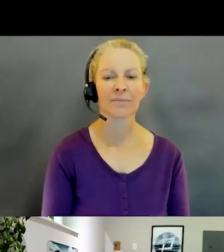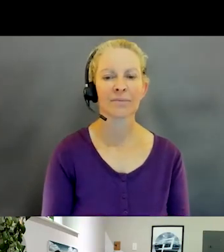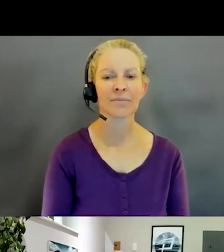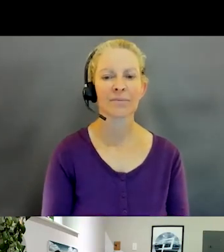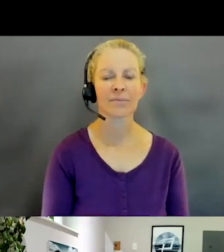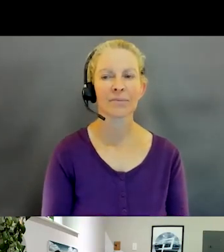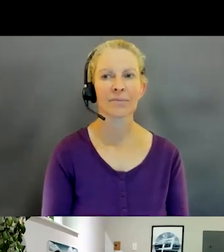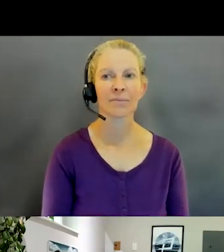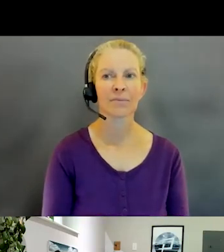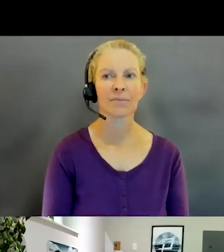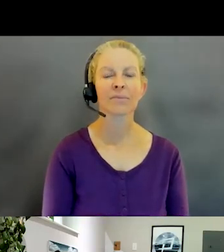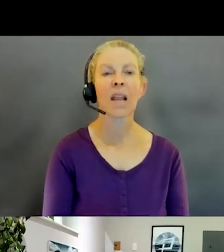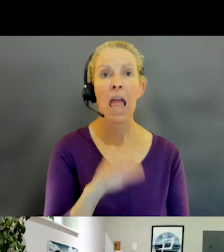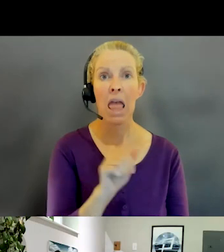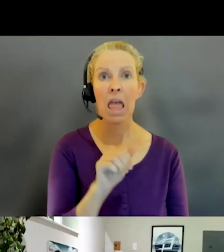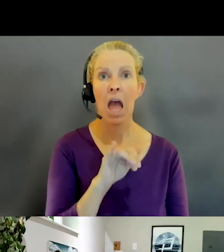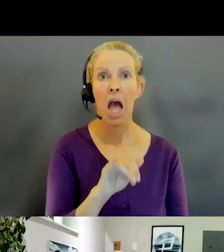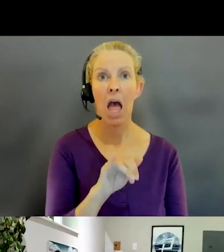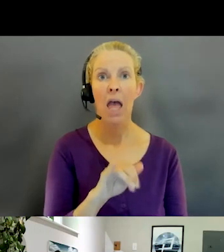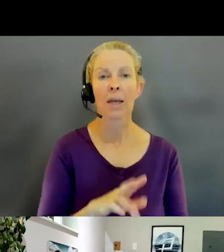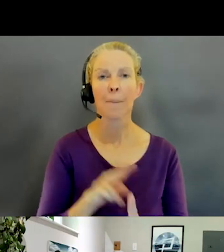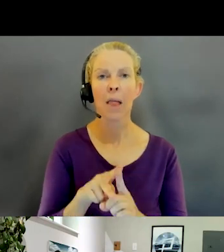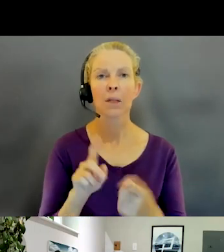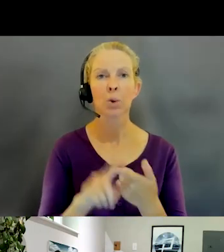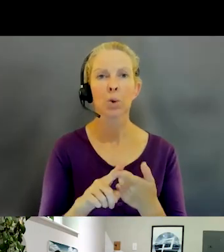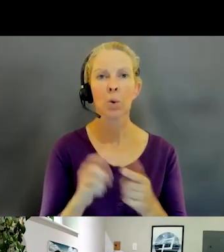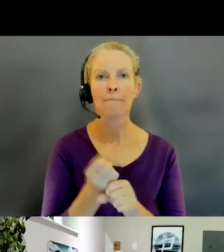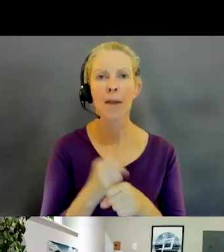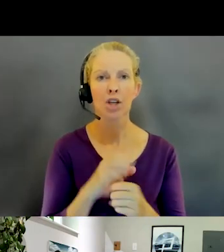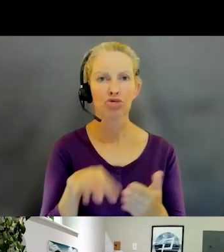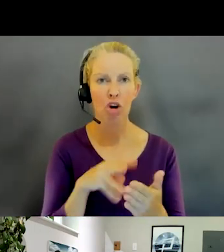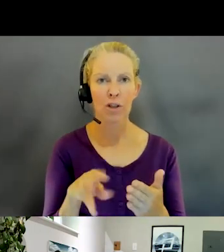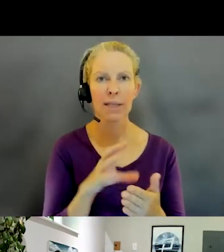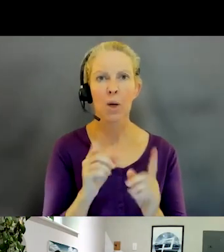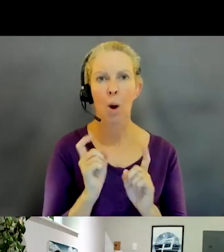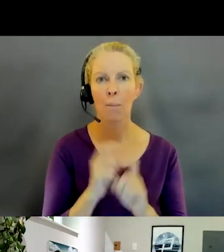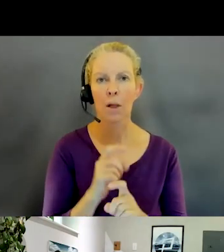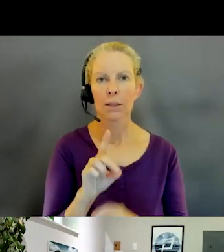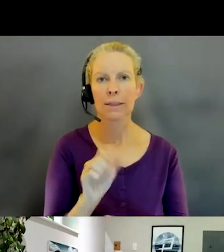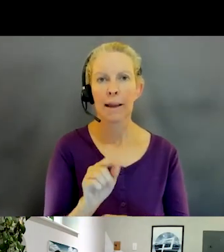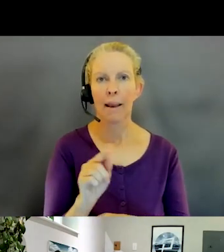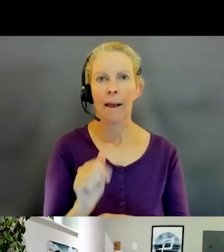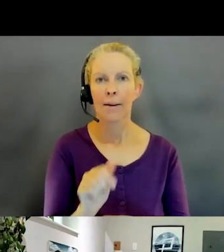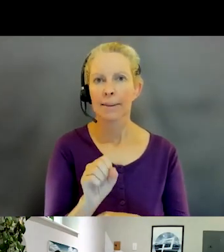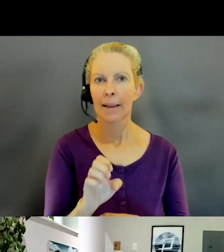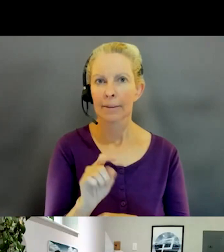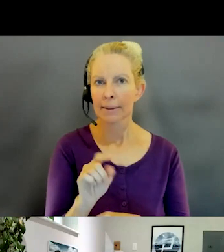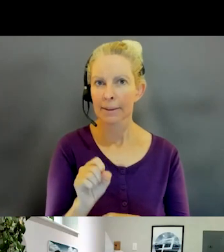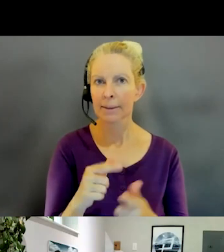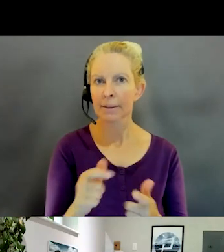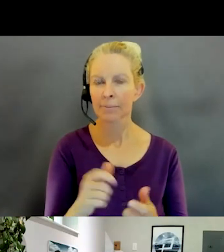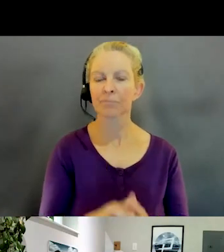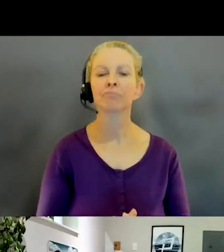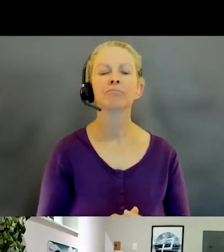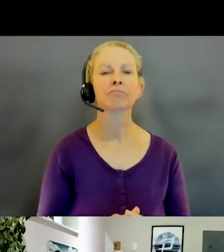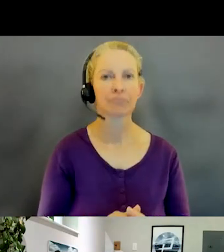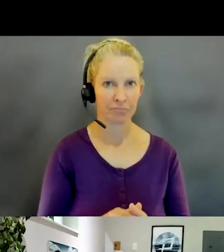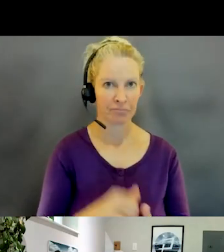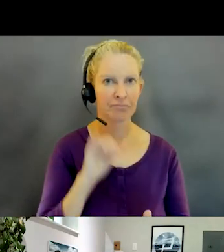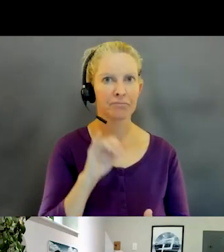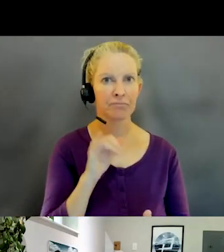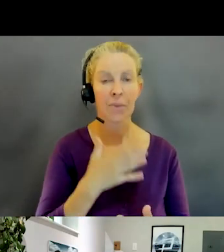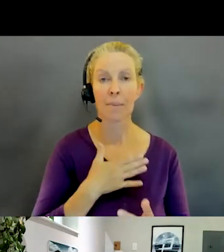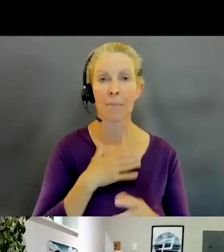to complex data sets to make that accessible? >> Glenda: What I will say is that there are